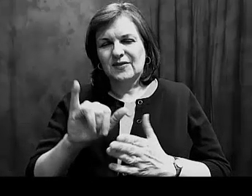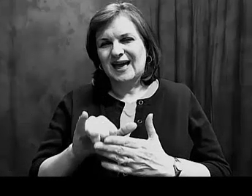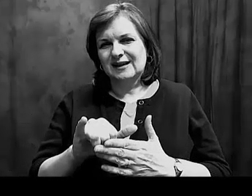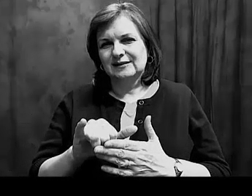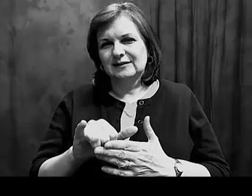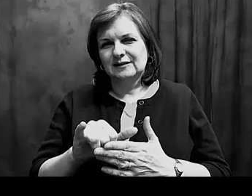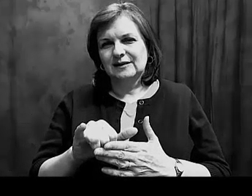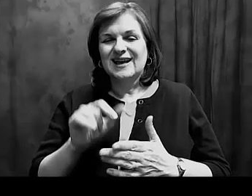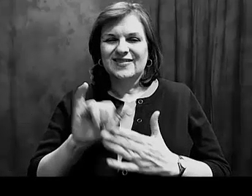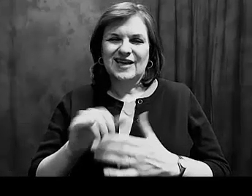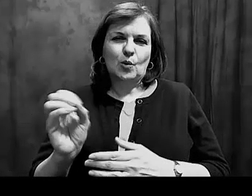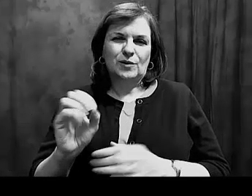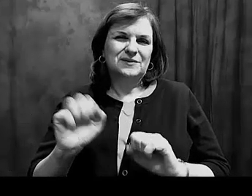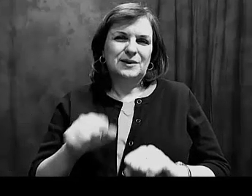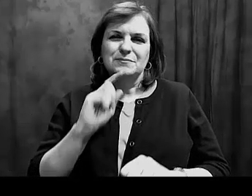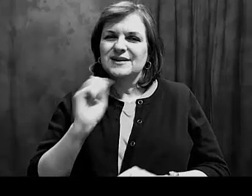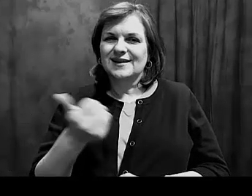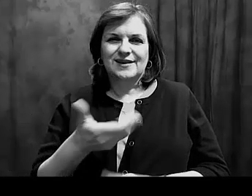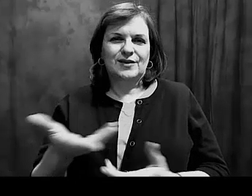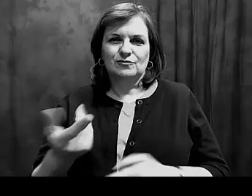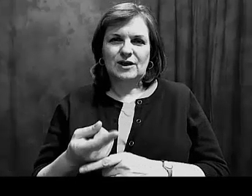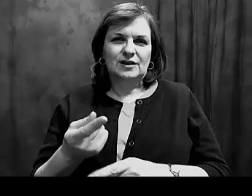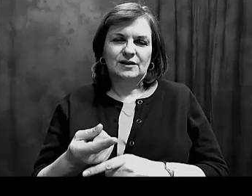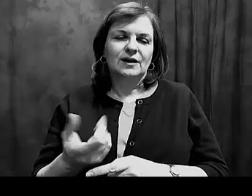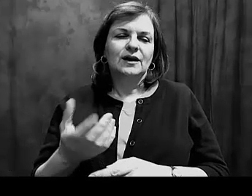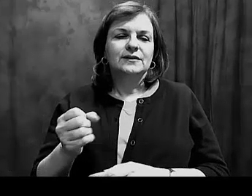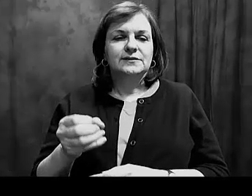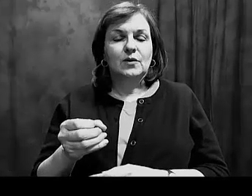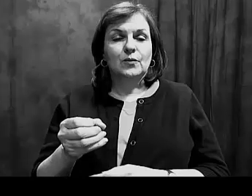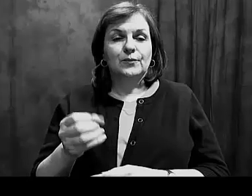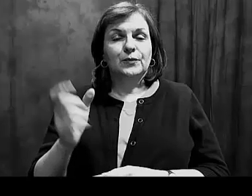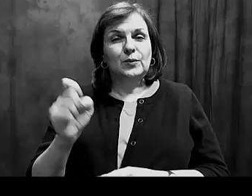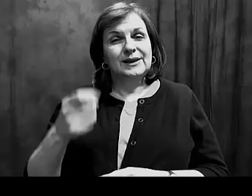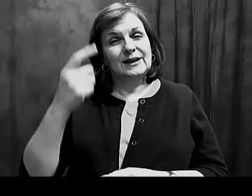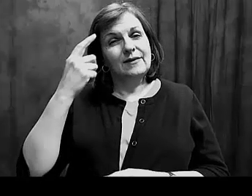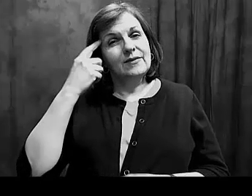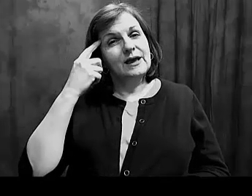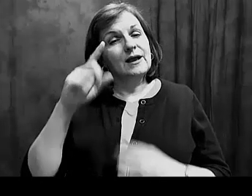this organism could be anything at this point right so what we need to think about is how